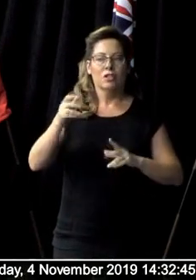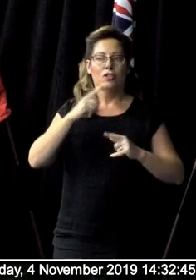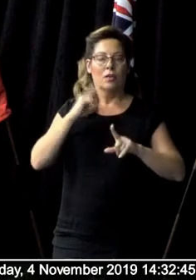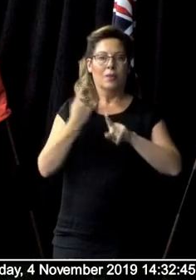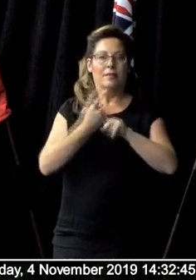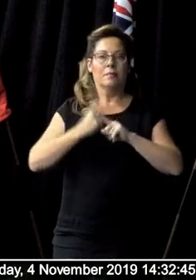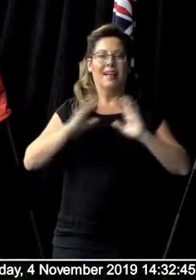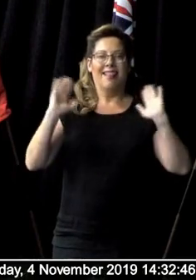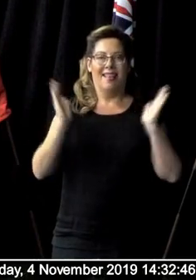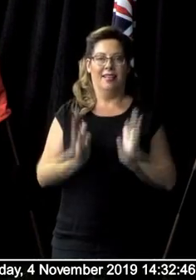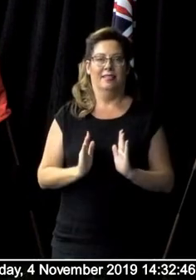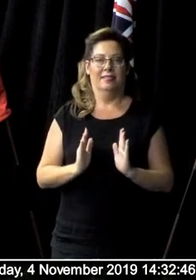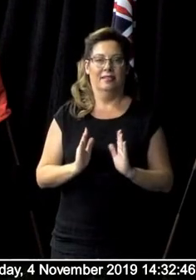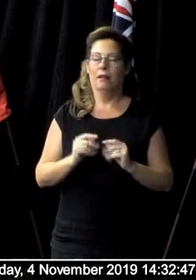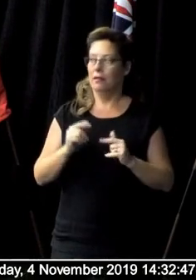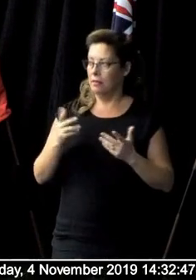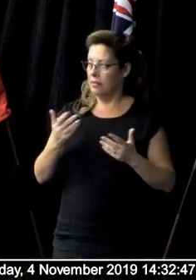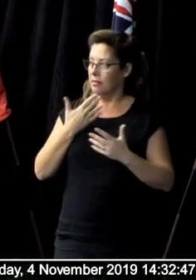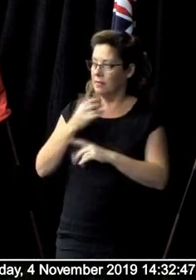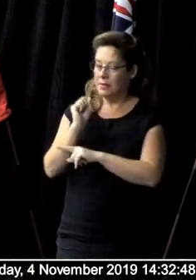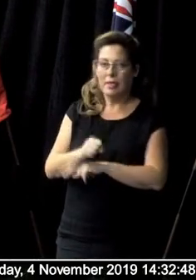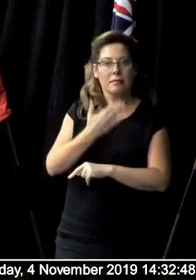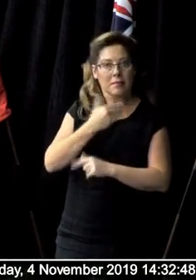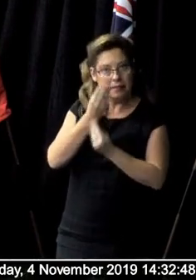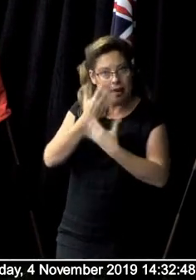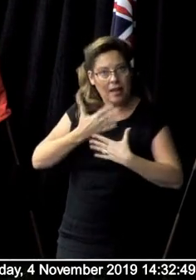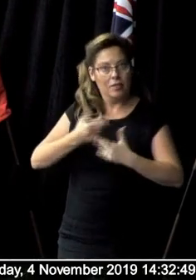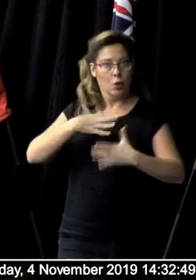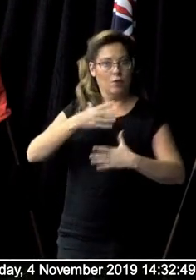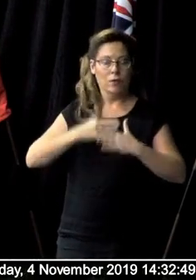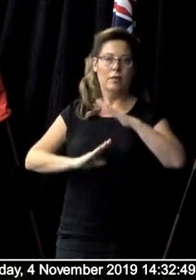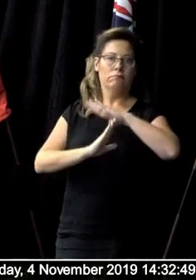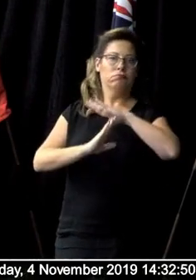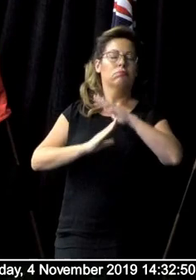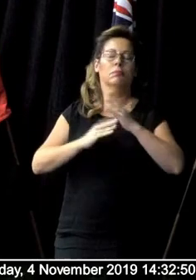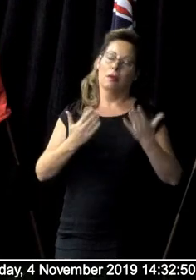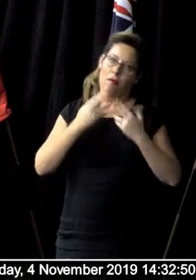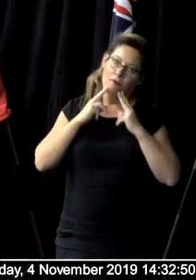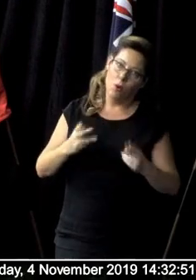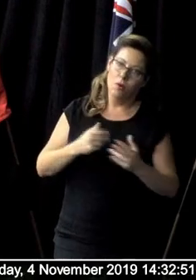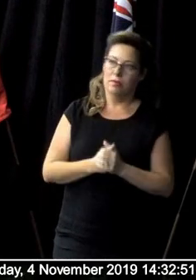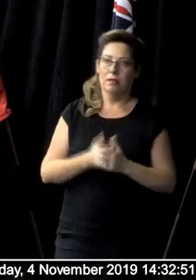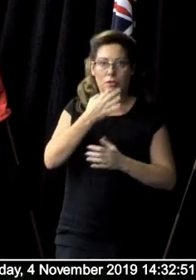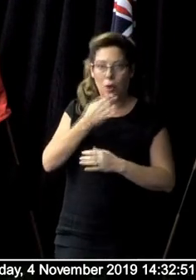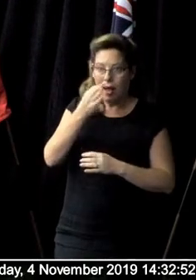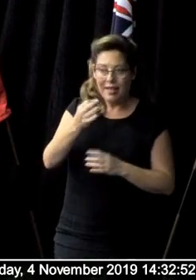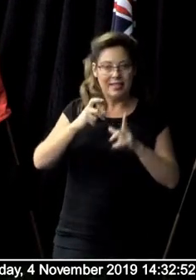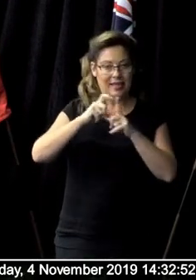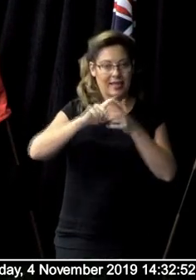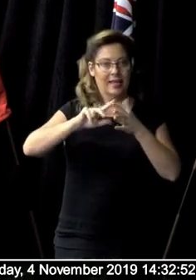And if you need to have a break, just let us know. Thank you. Is your name Deborah Wilson? Yes.